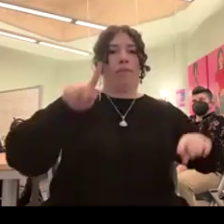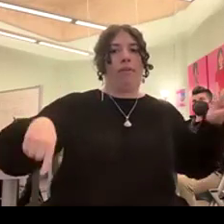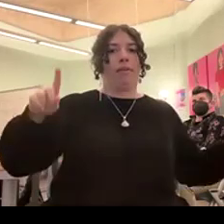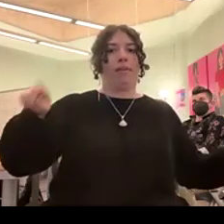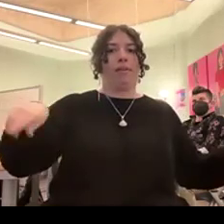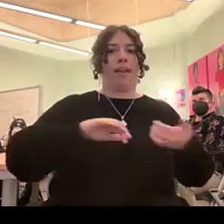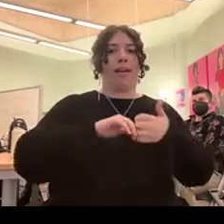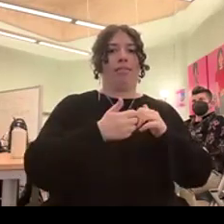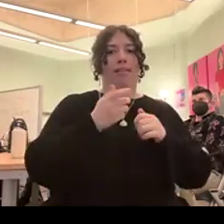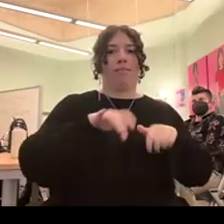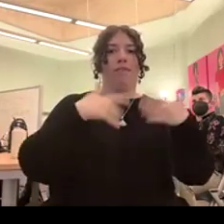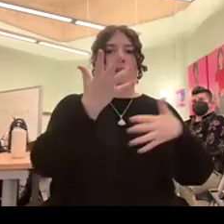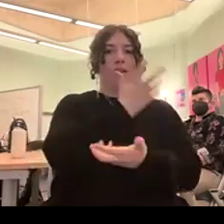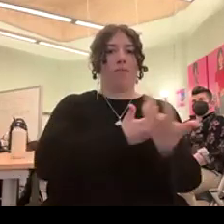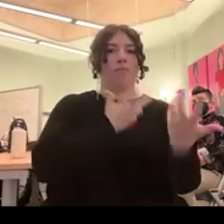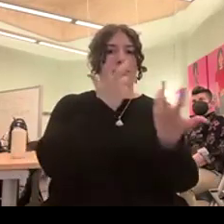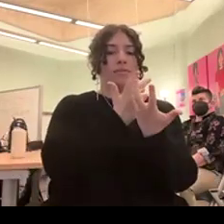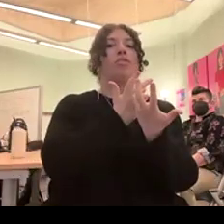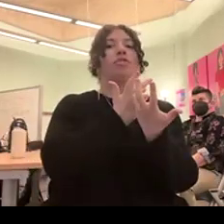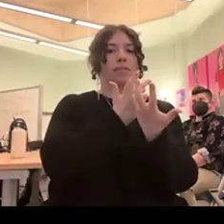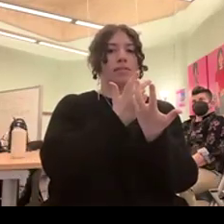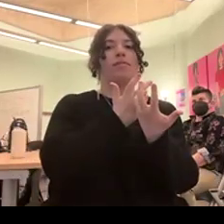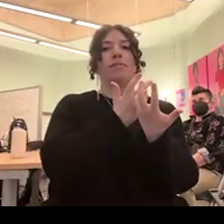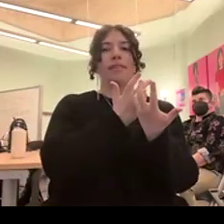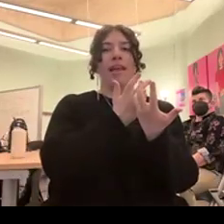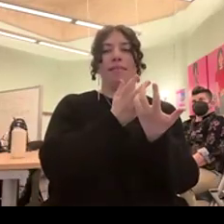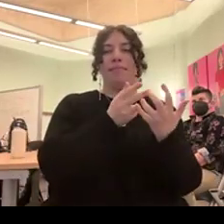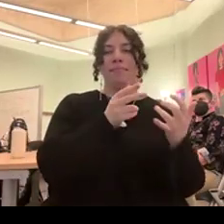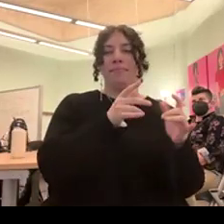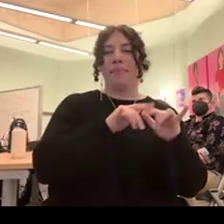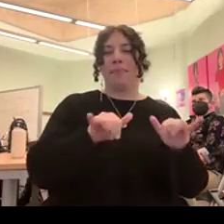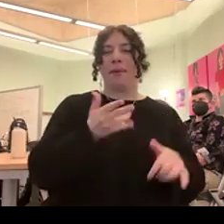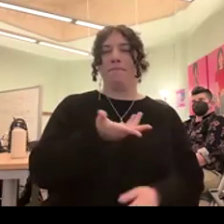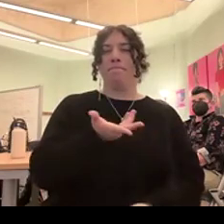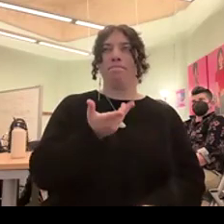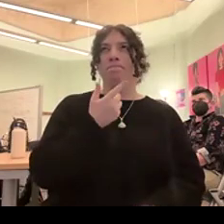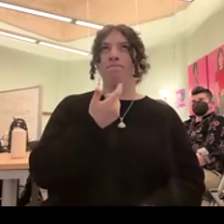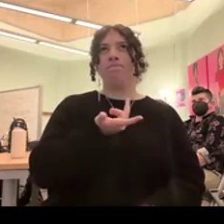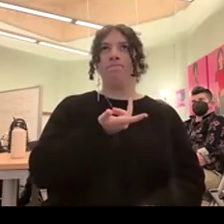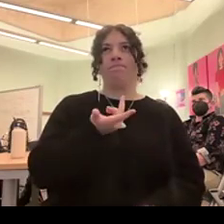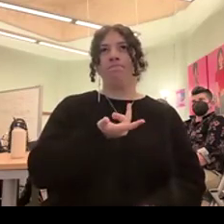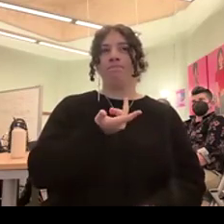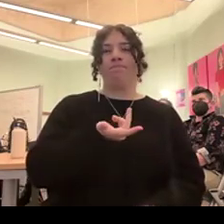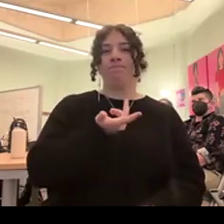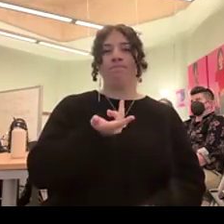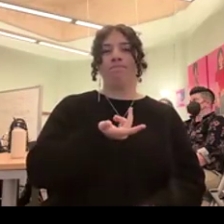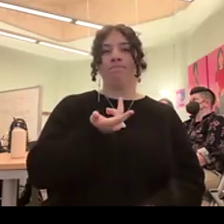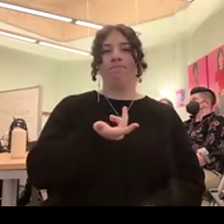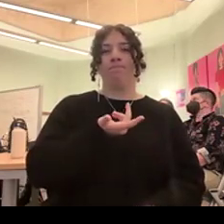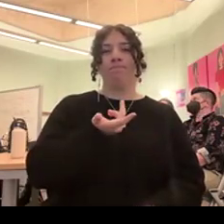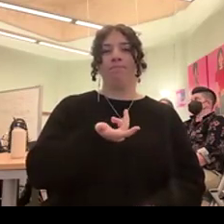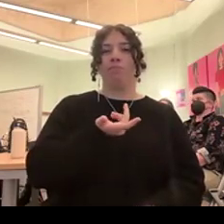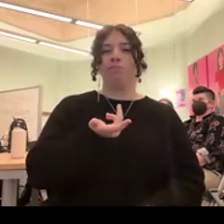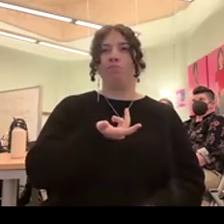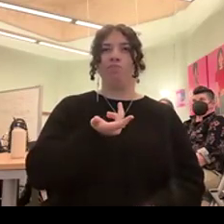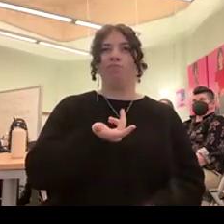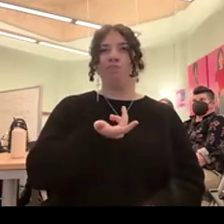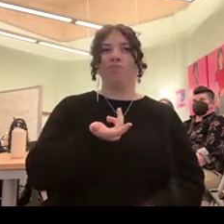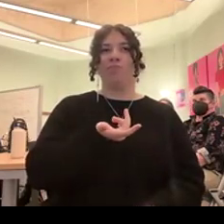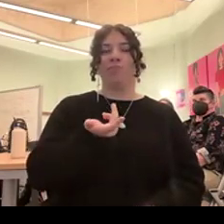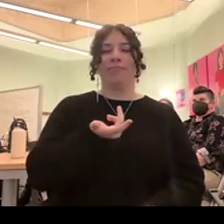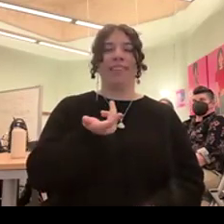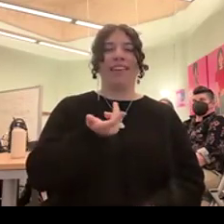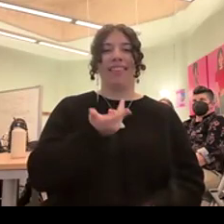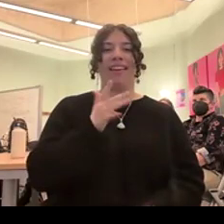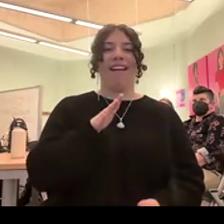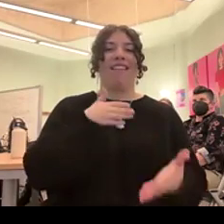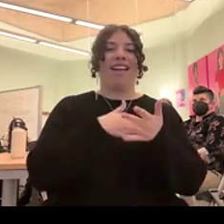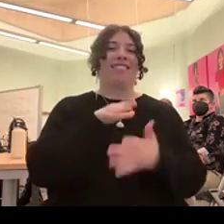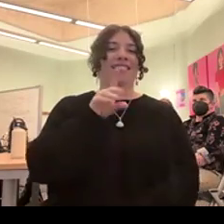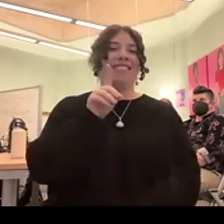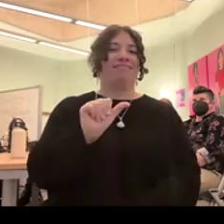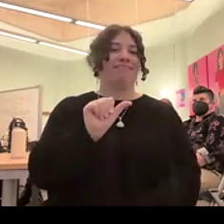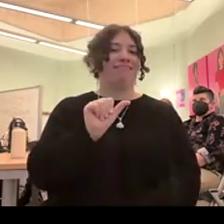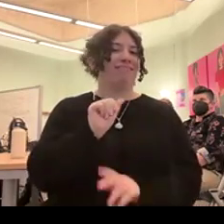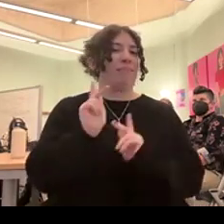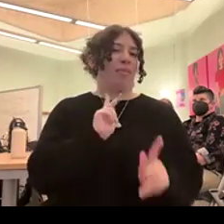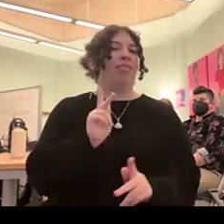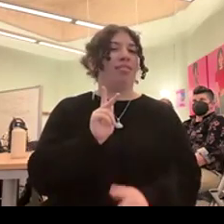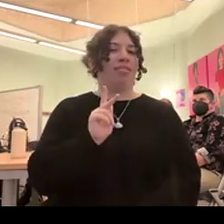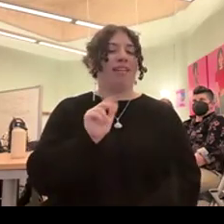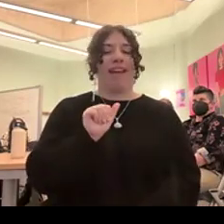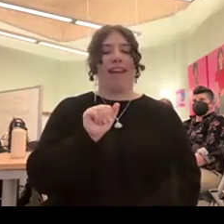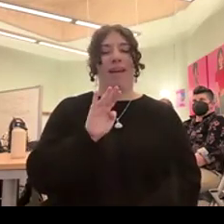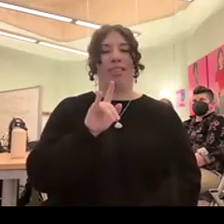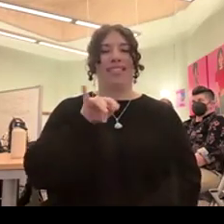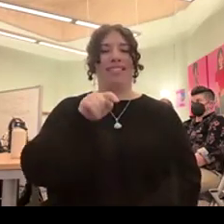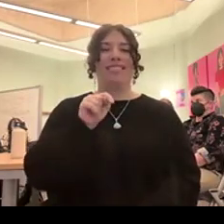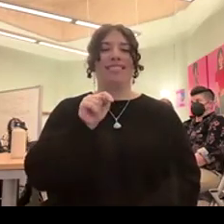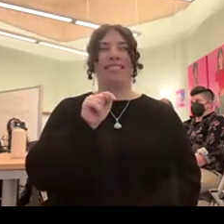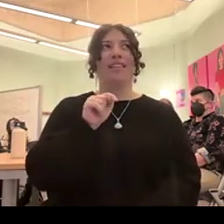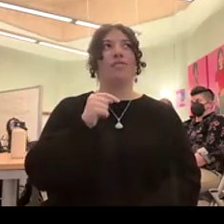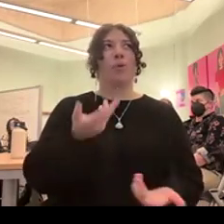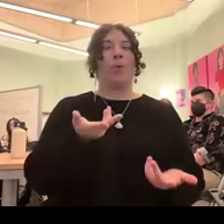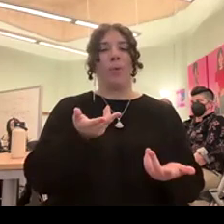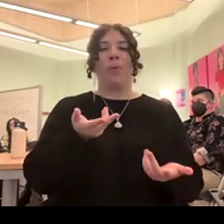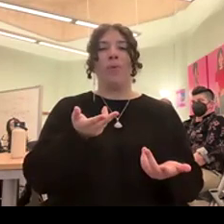that were very varied in their accommodations and also just their ableist tendencies. And so,